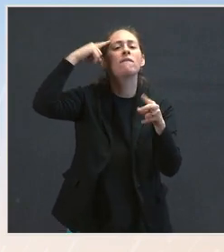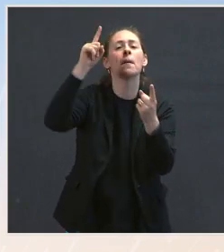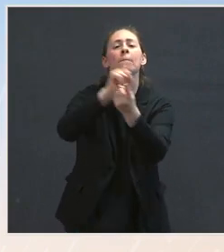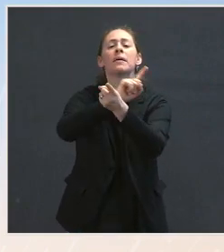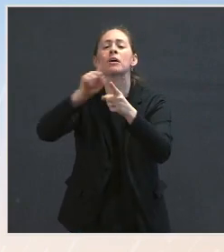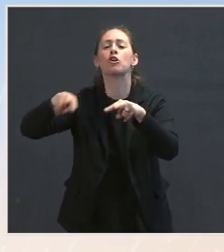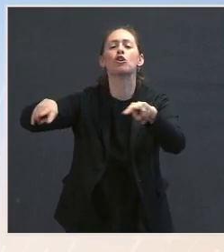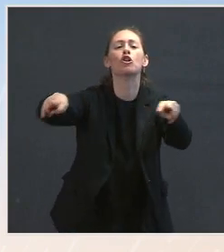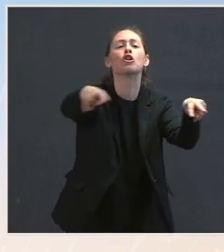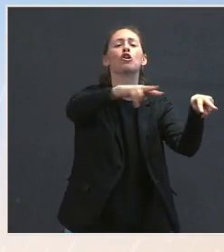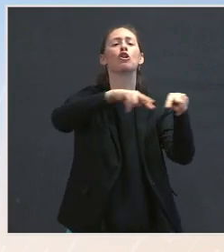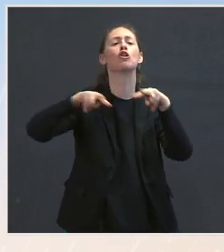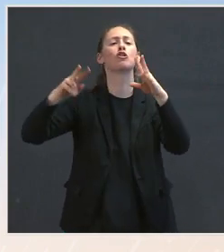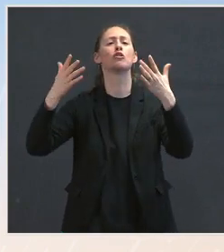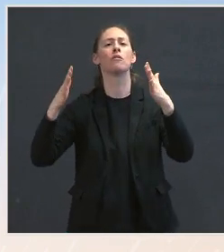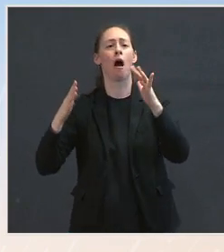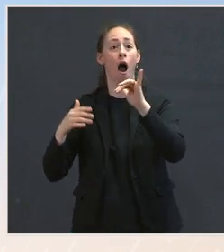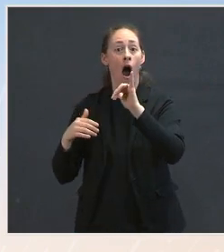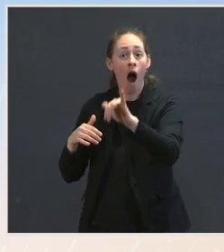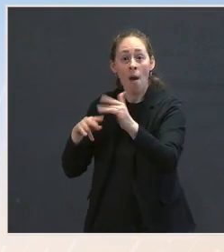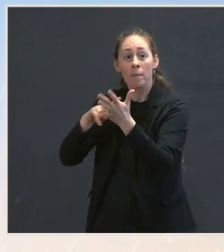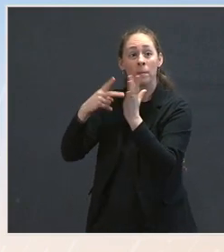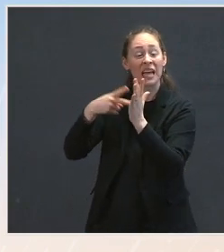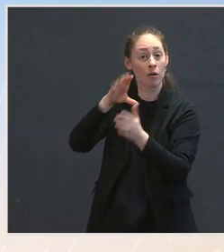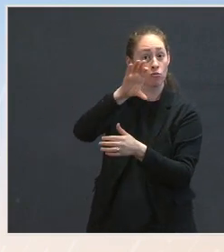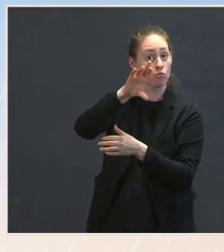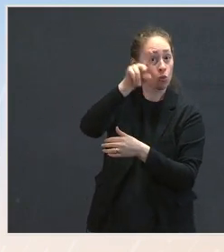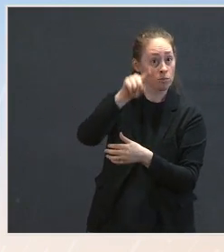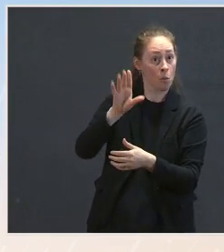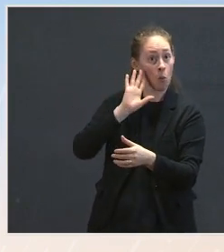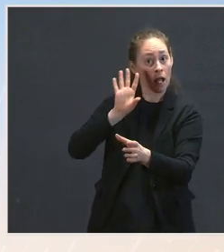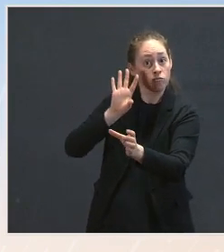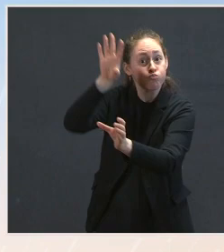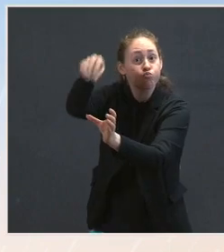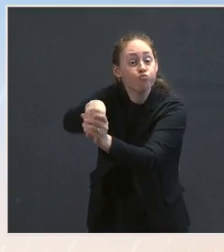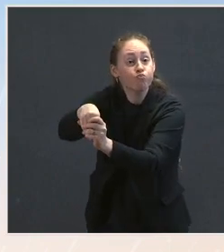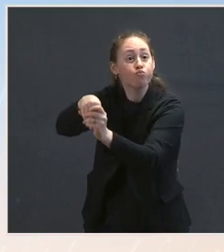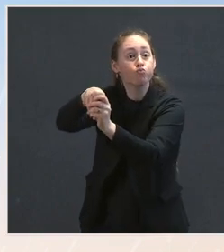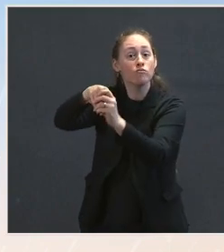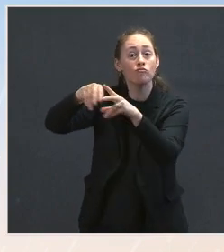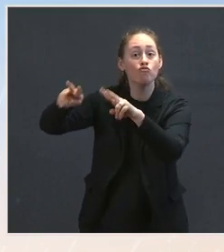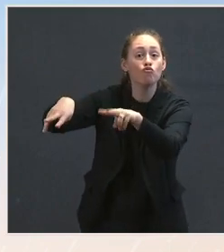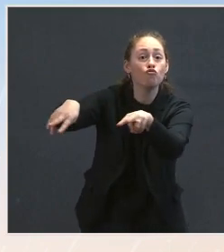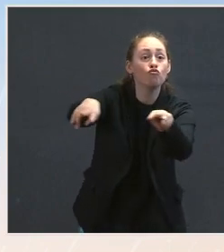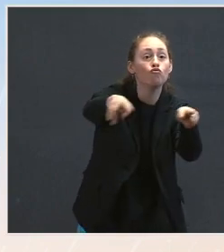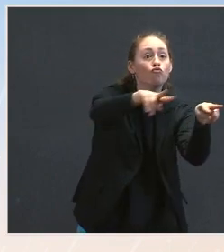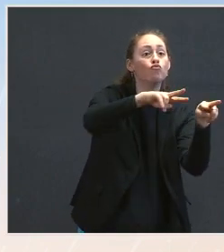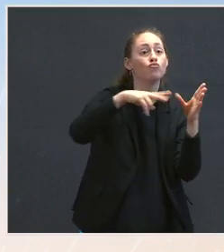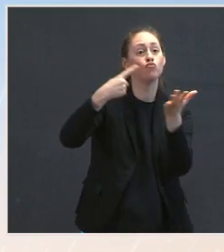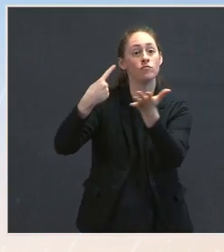to survey the damage? Will they join him in any of those events tomorrow? Has there been any invitation extended?